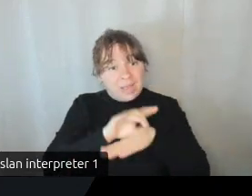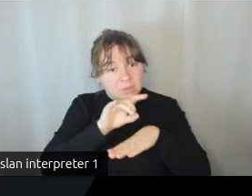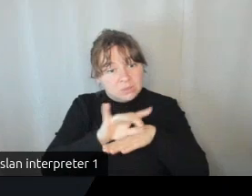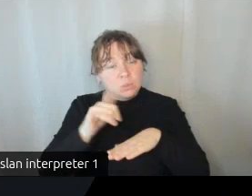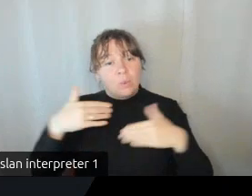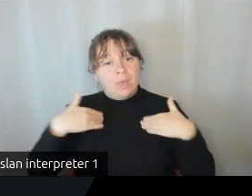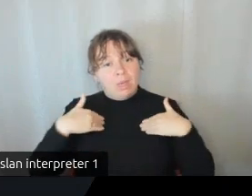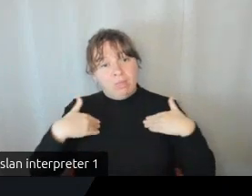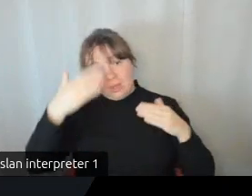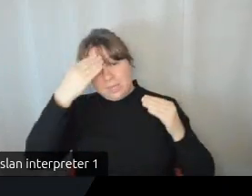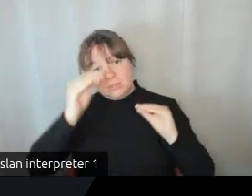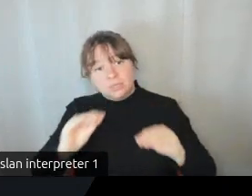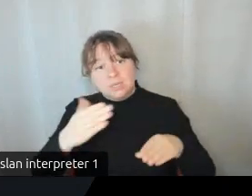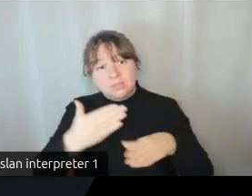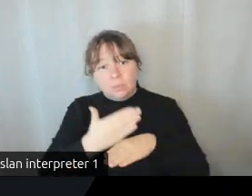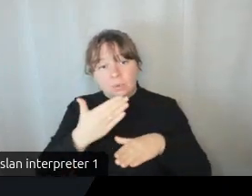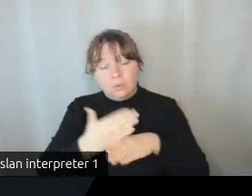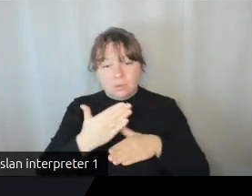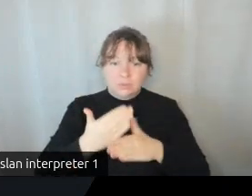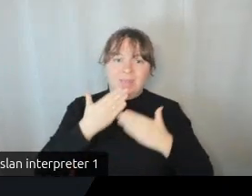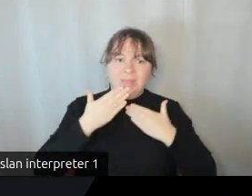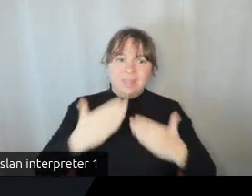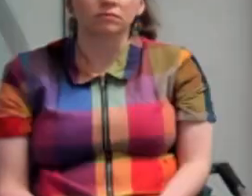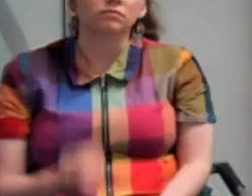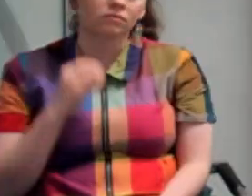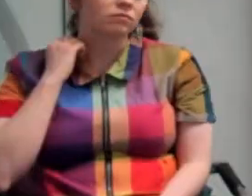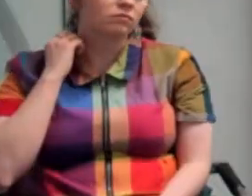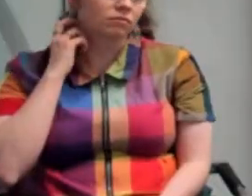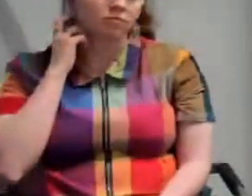so much everybody for sharing that. That's really helpful for us to know.